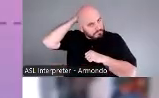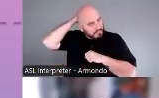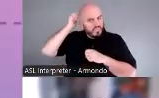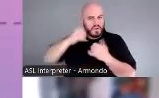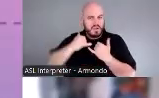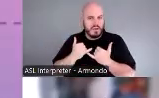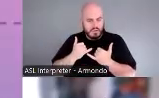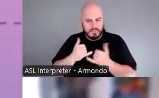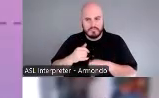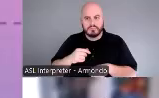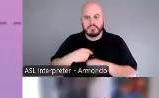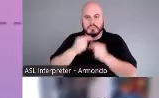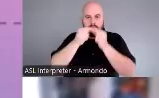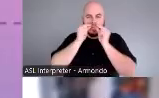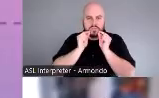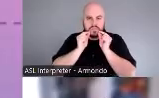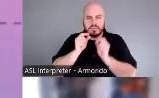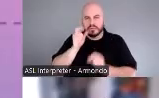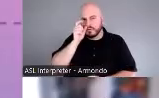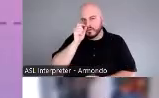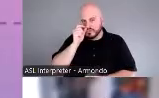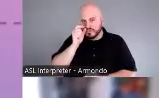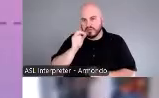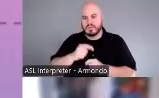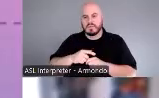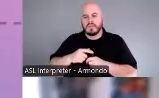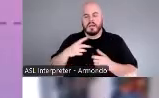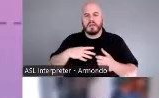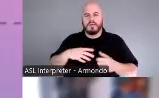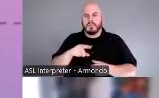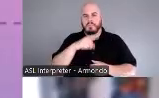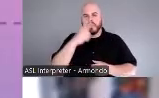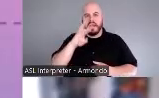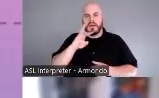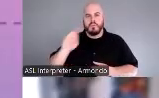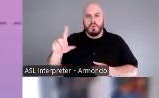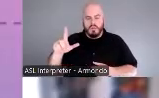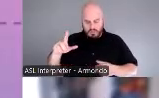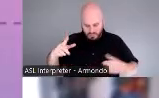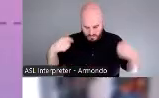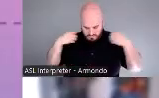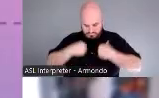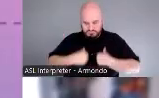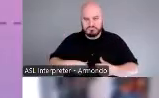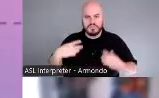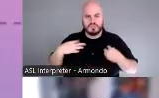I have a mustache, a nose ring, and I'm wearing a black wool shirt.